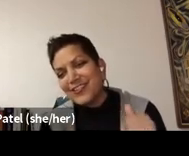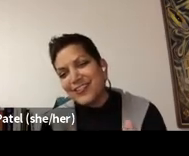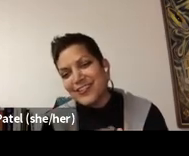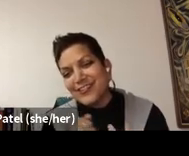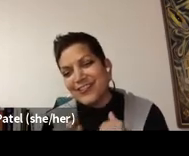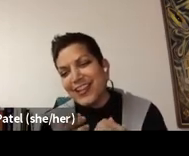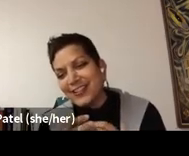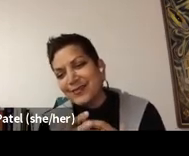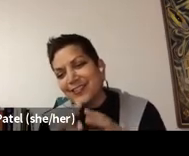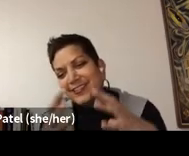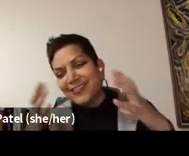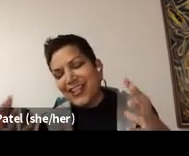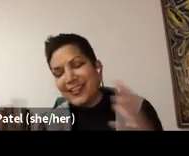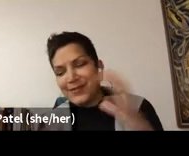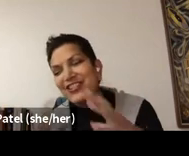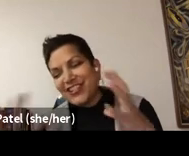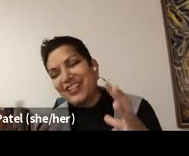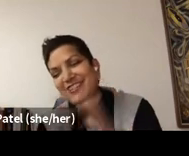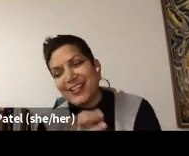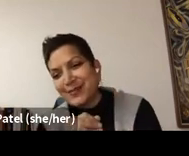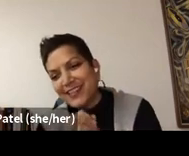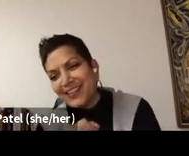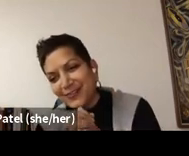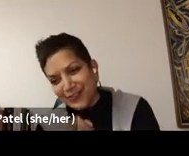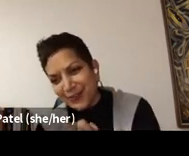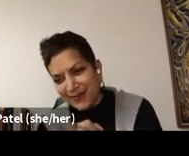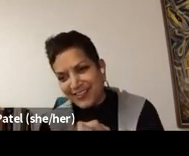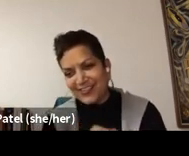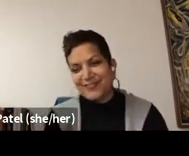Jill. Jasmine, Jen. So Jen and Jasmine, thank you so much.